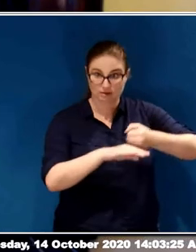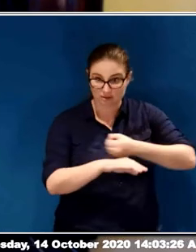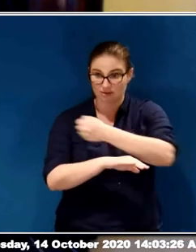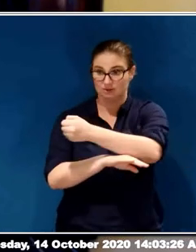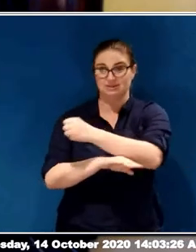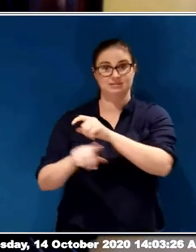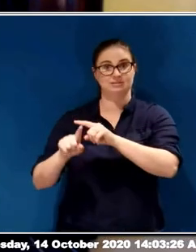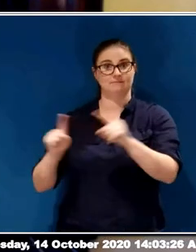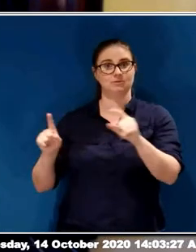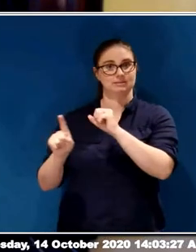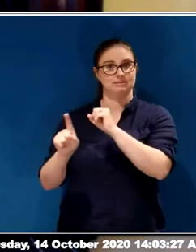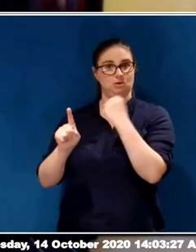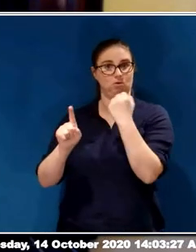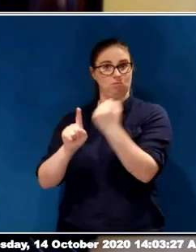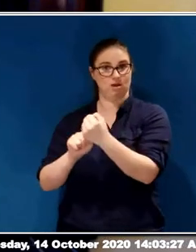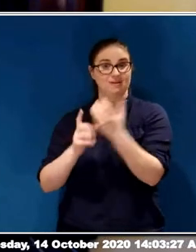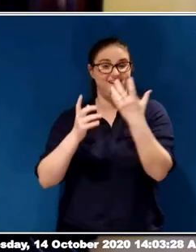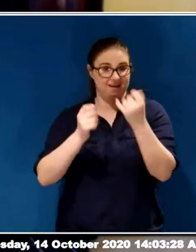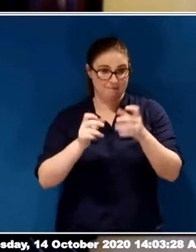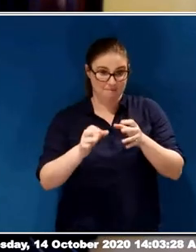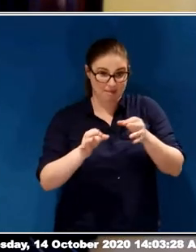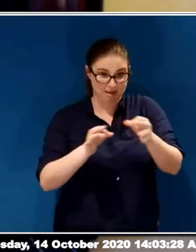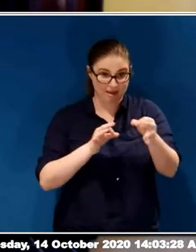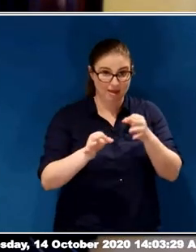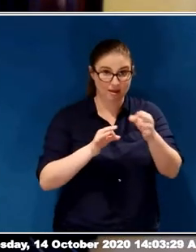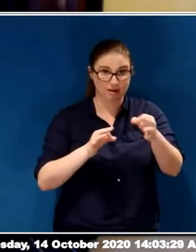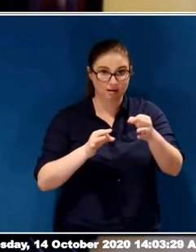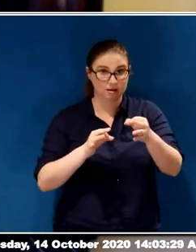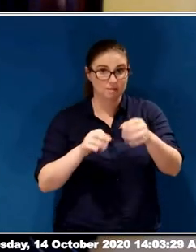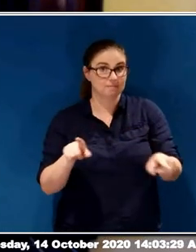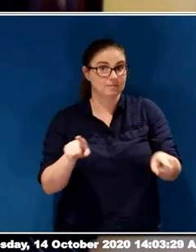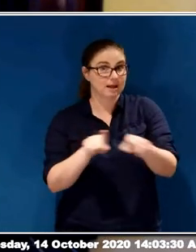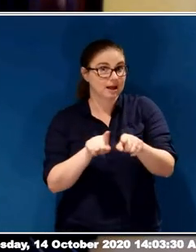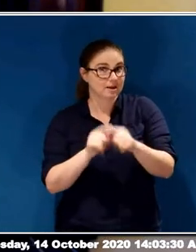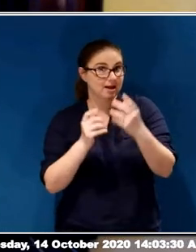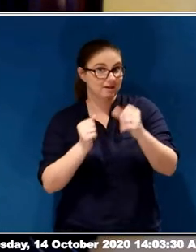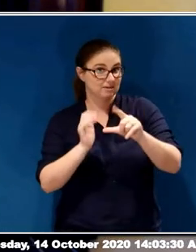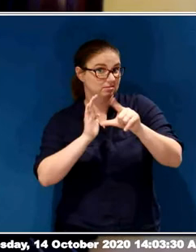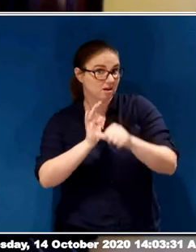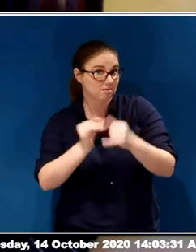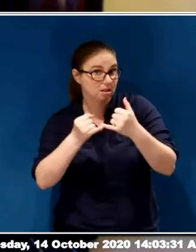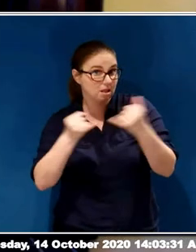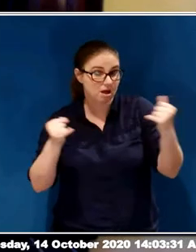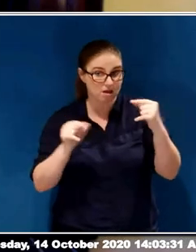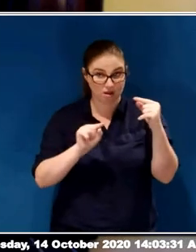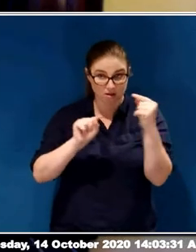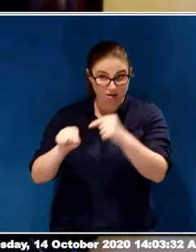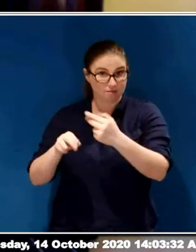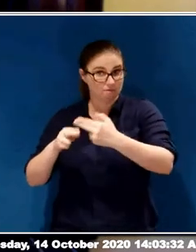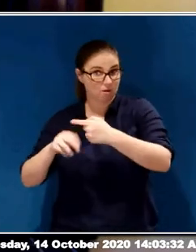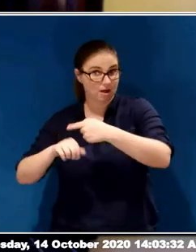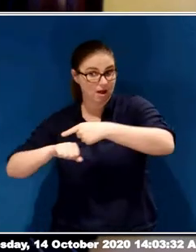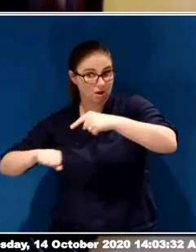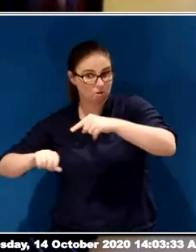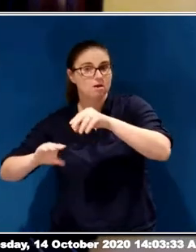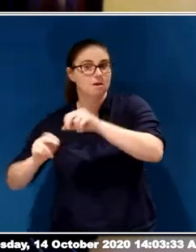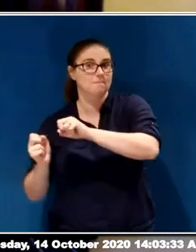At a system level it meant there were technical assistance centres provided